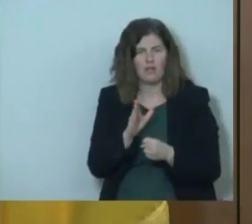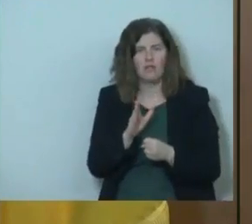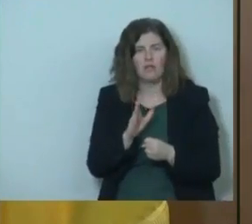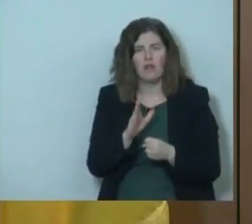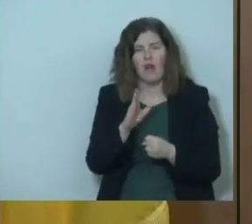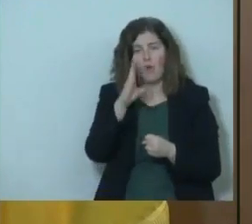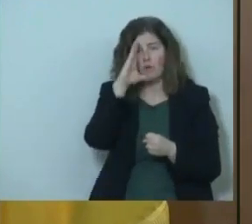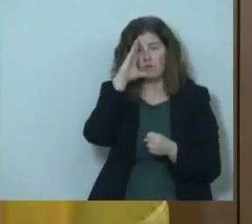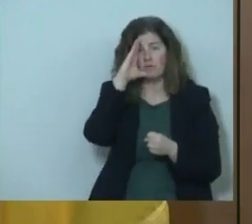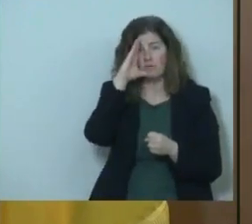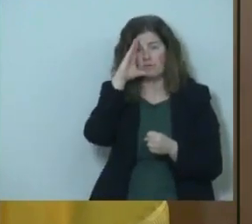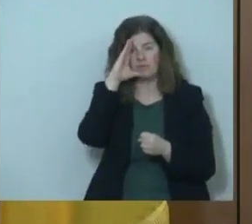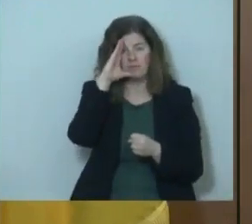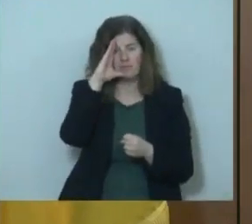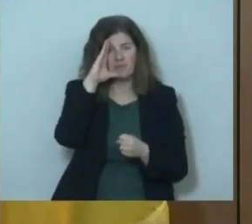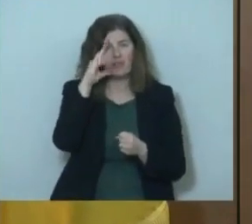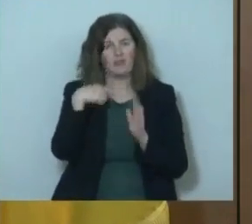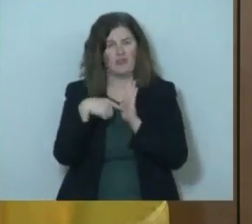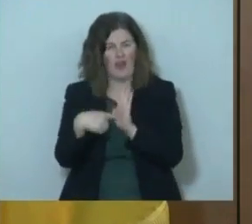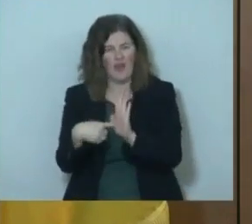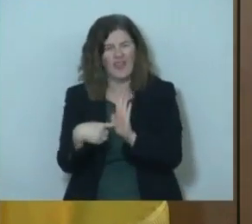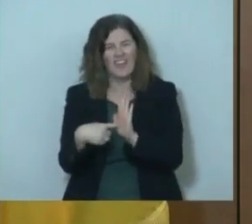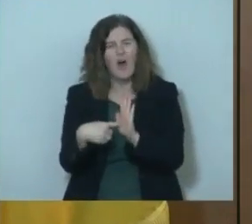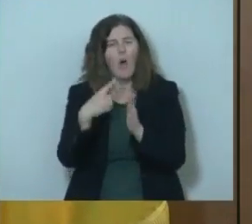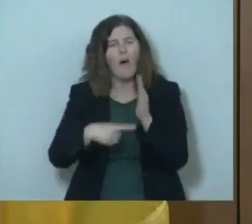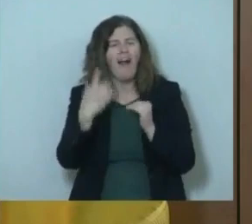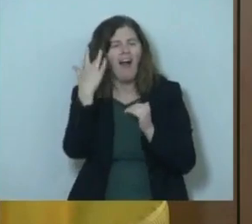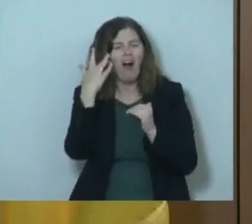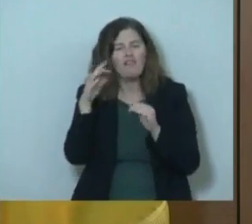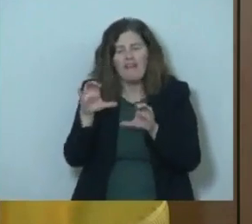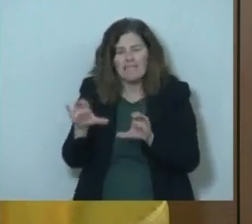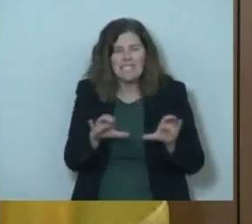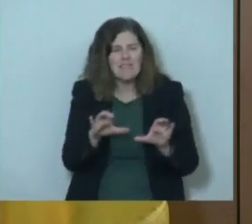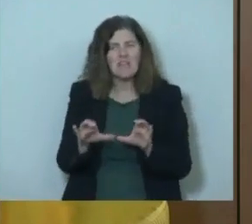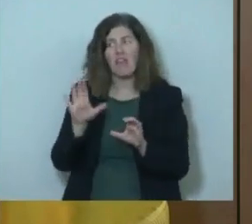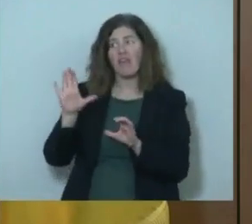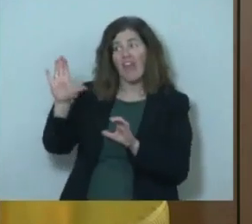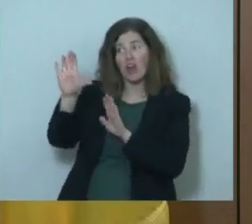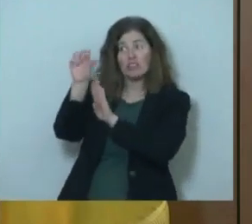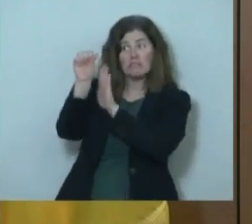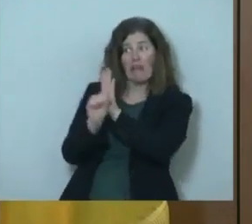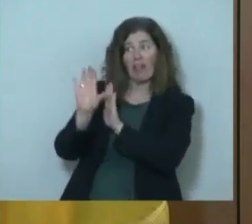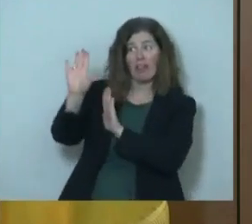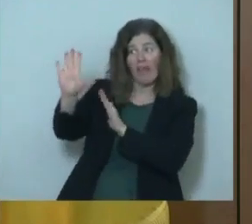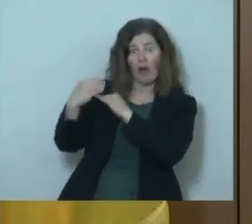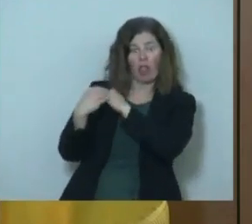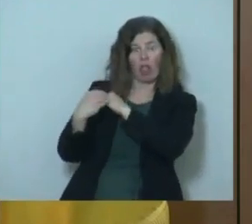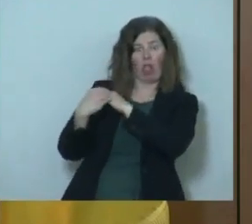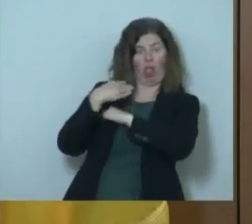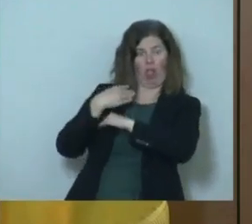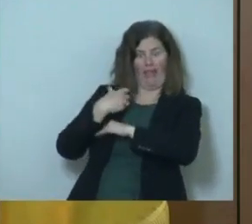WE KNOW PEOPLE TRAVEL AND WE WANT TO FRAME THESE IN TERMS OF WHAT IS GOING ON REGIONALLY.